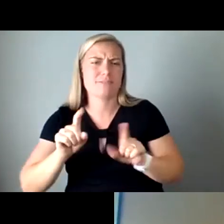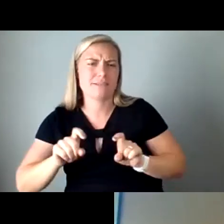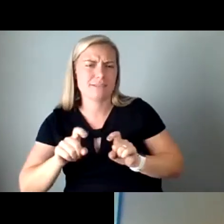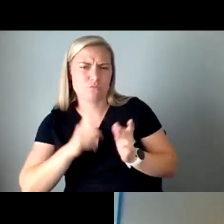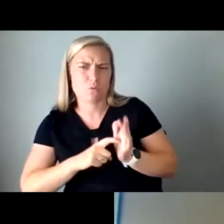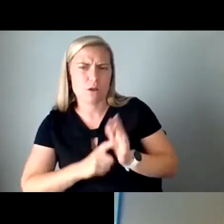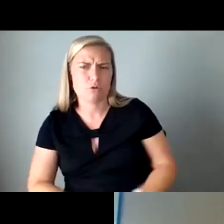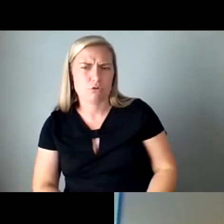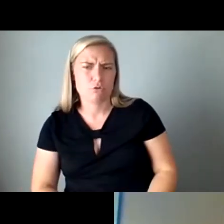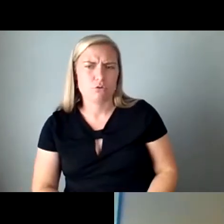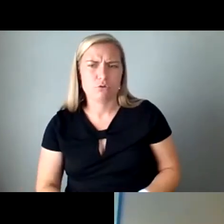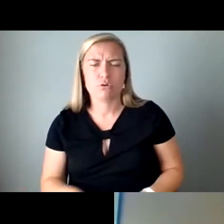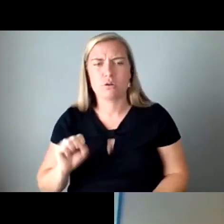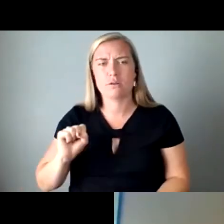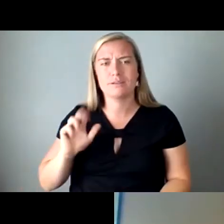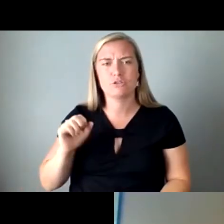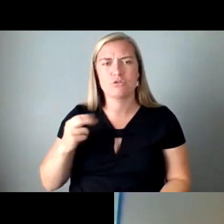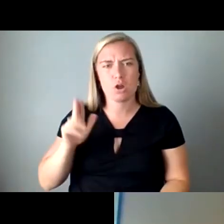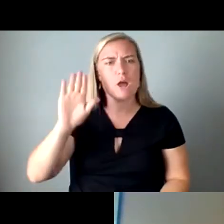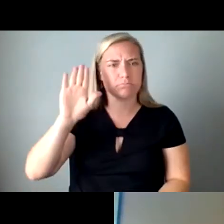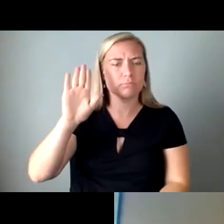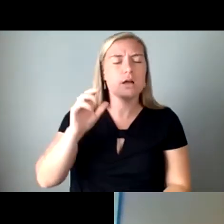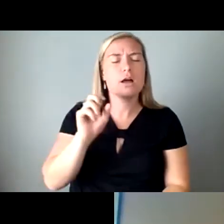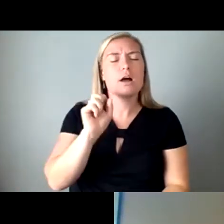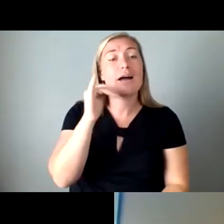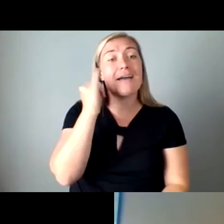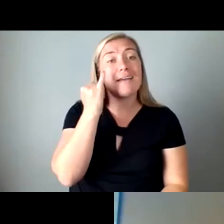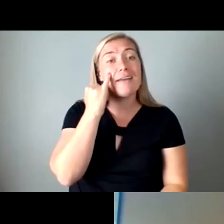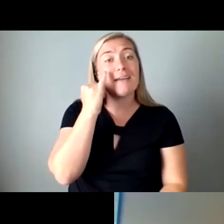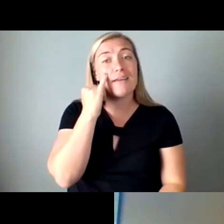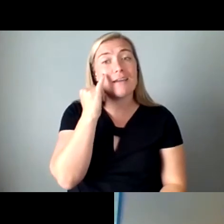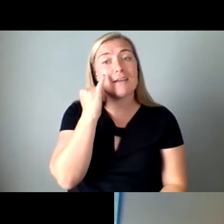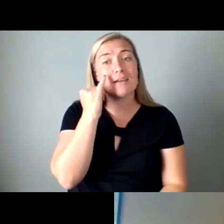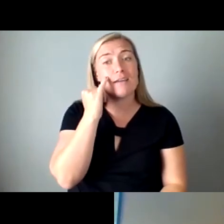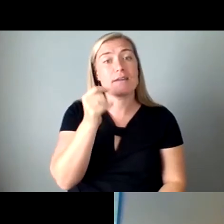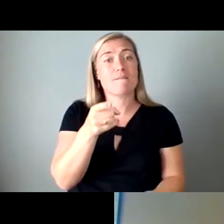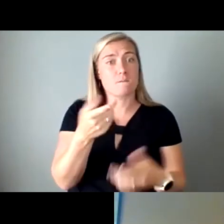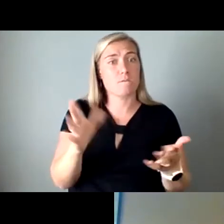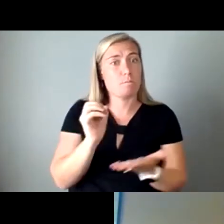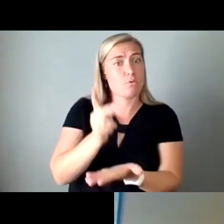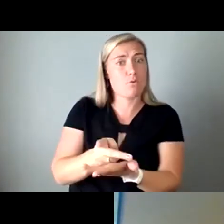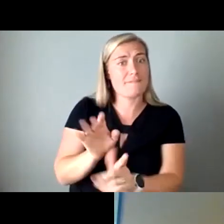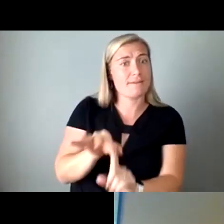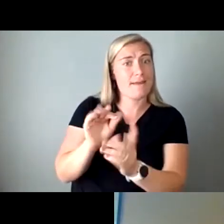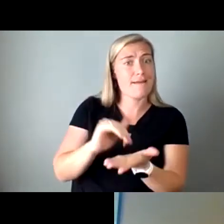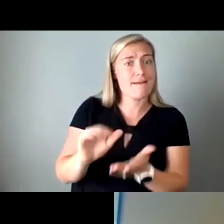Kathy? Great. If you have received an approved exemption, and I know Kathy mentioned that